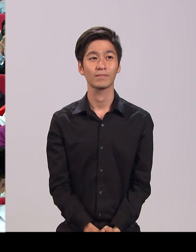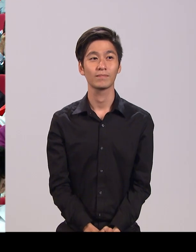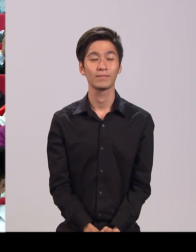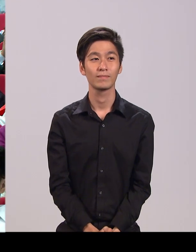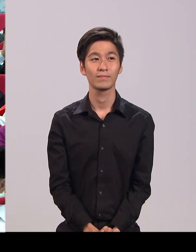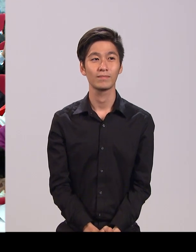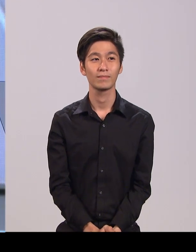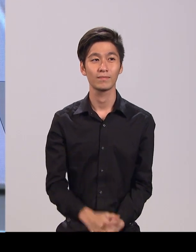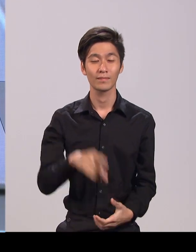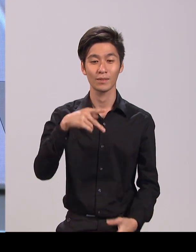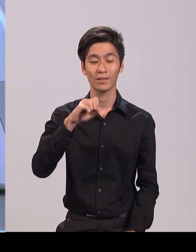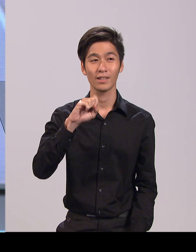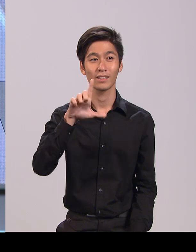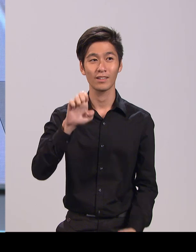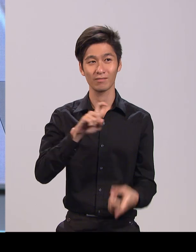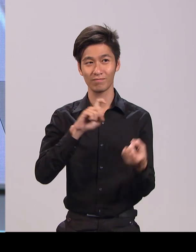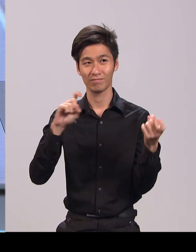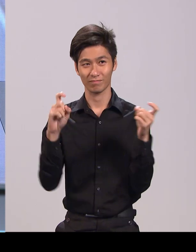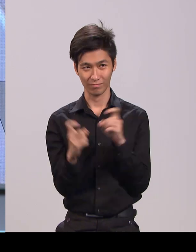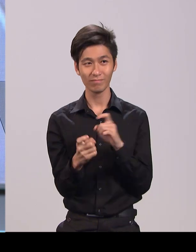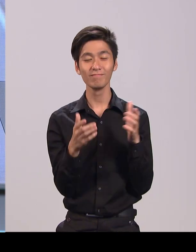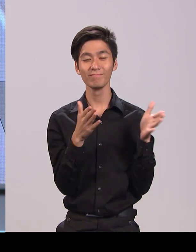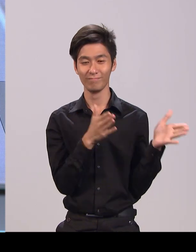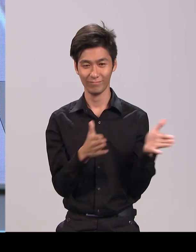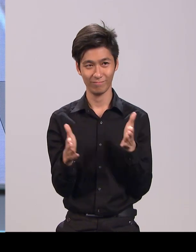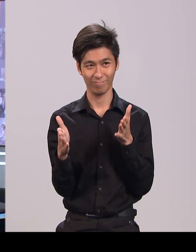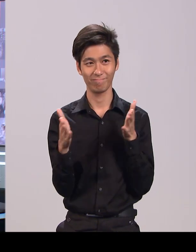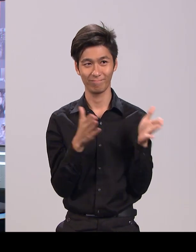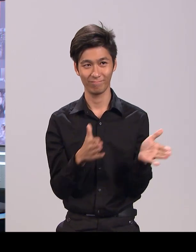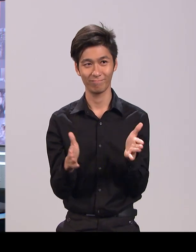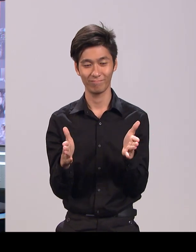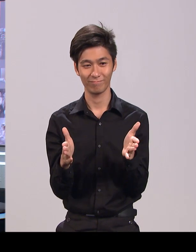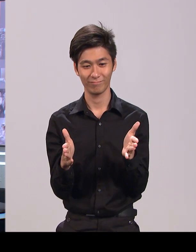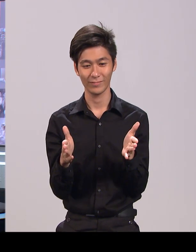The PSLE changes now being planned, will be long past, done.